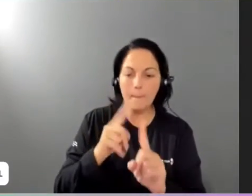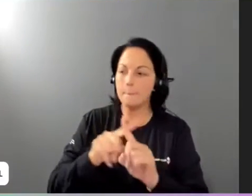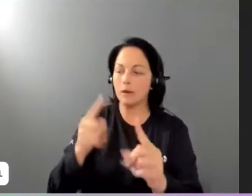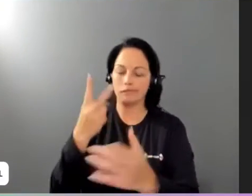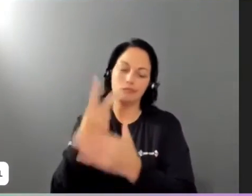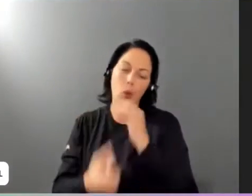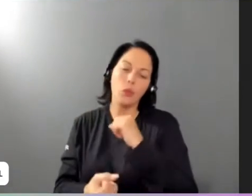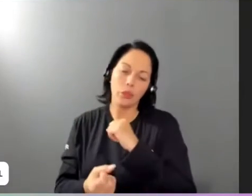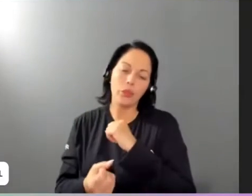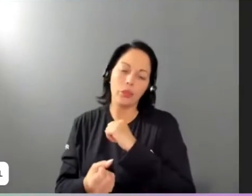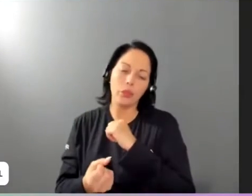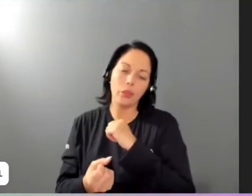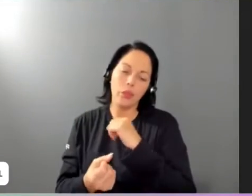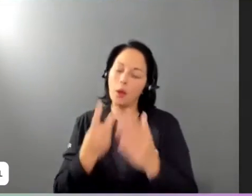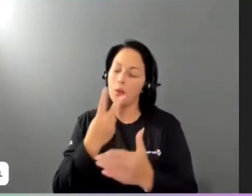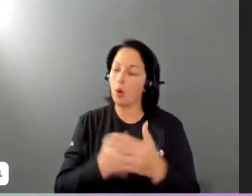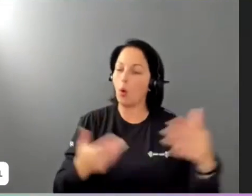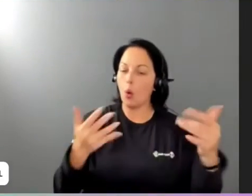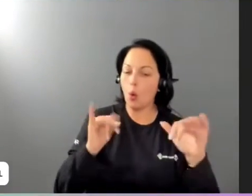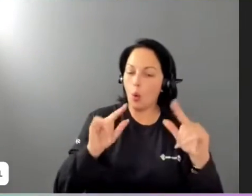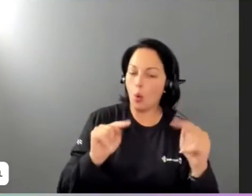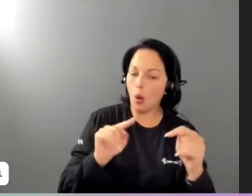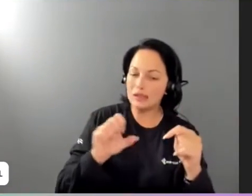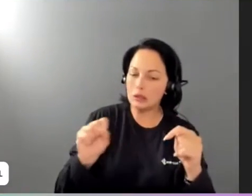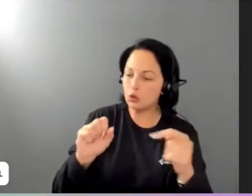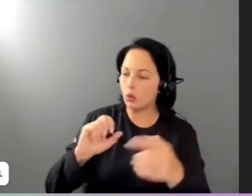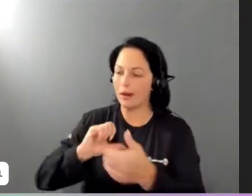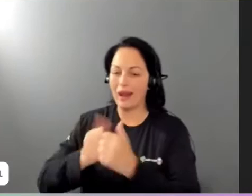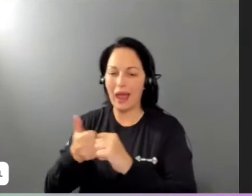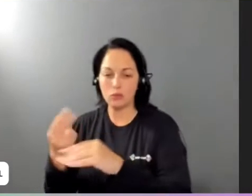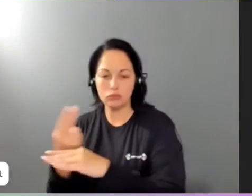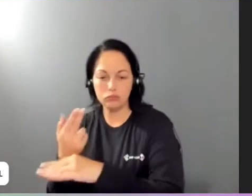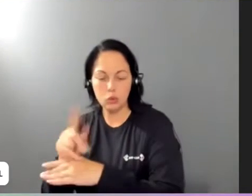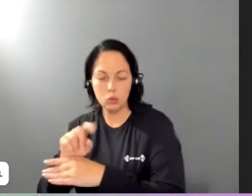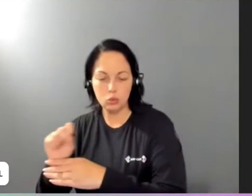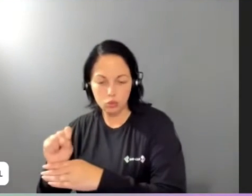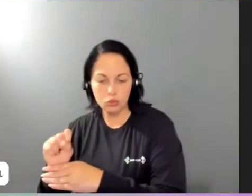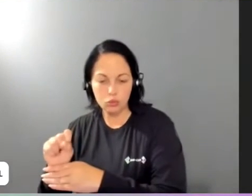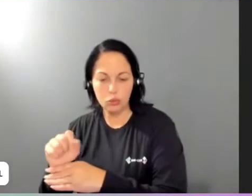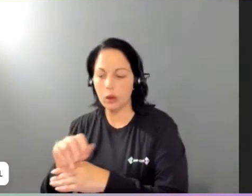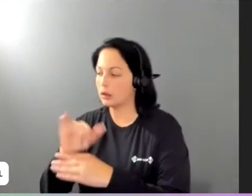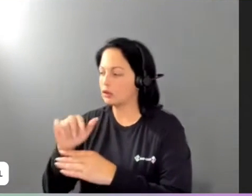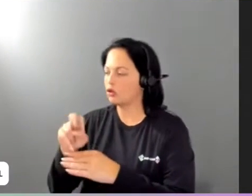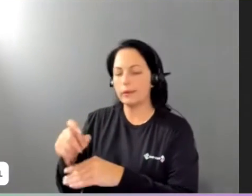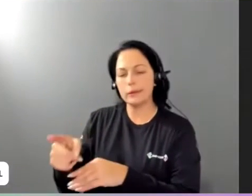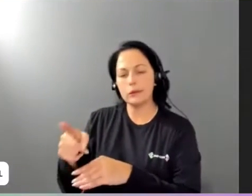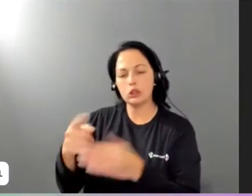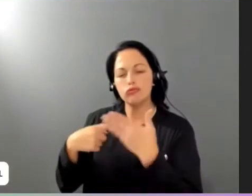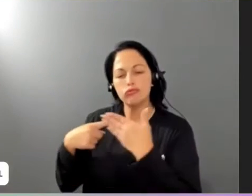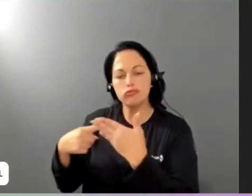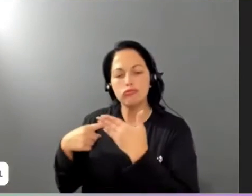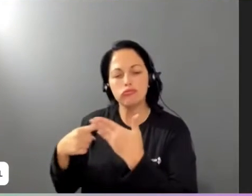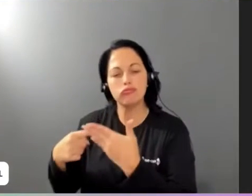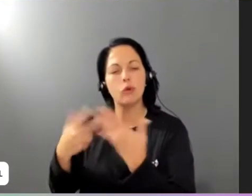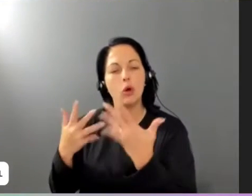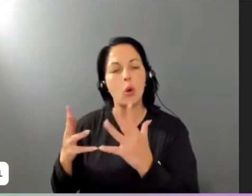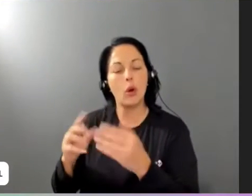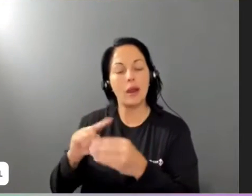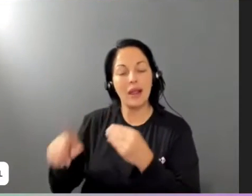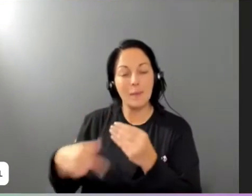these tools, and I think the value and the impact comes, not from one or the other, but from both. Both what is